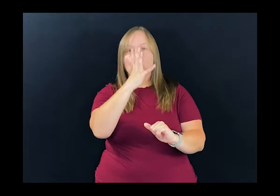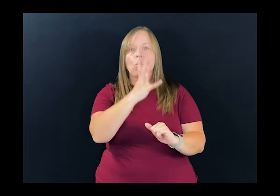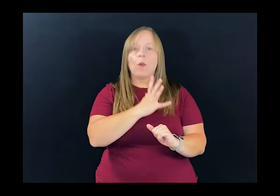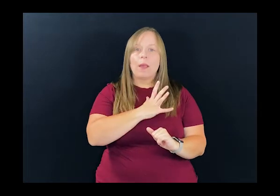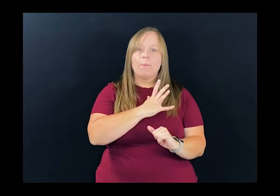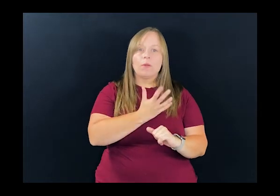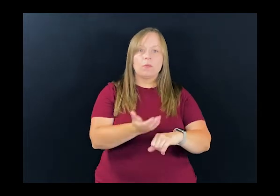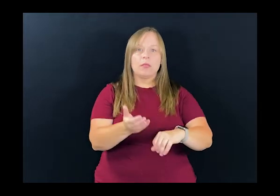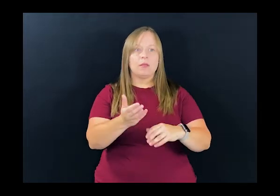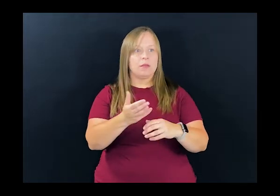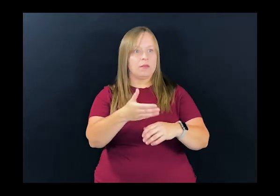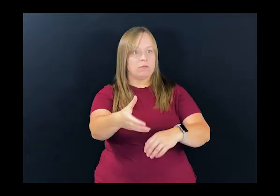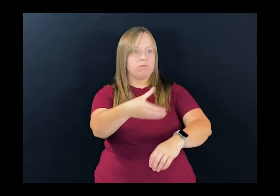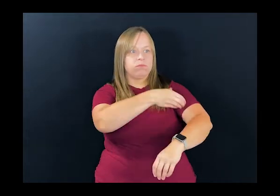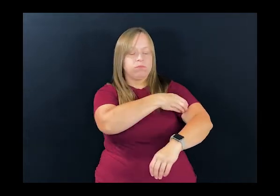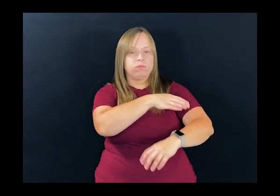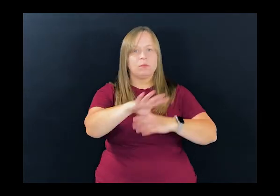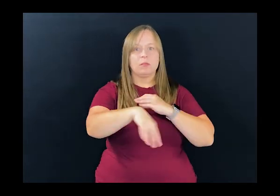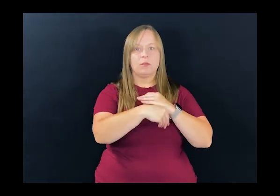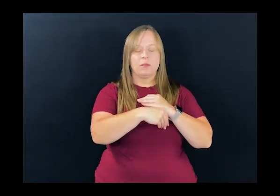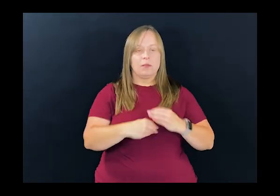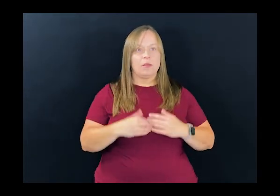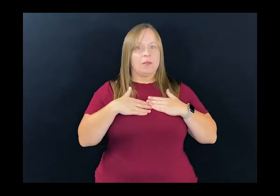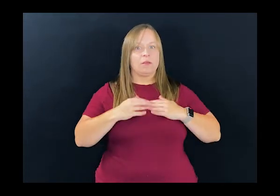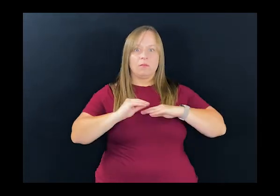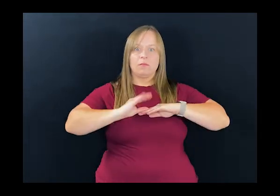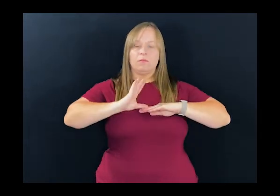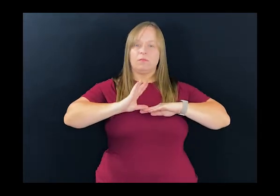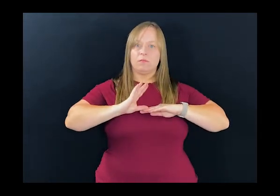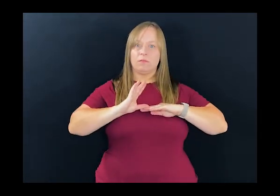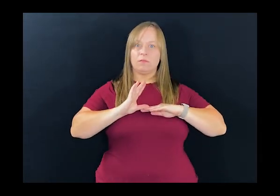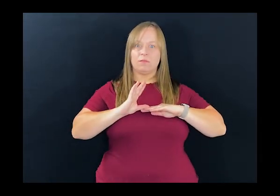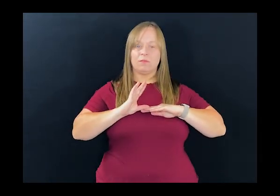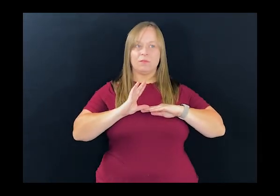we gain empowerment we gain self-esteem. We gained self-confidence, self efficacy.